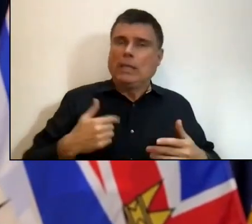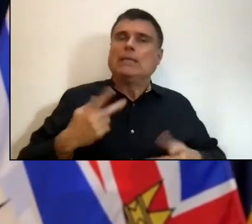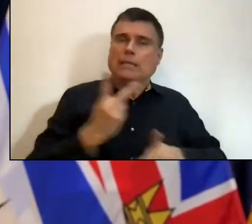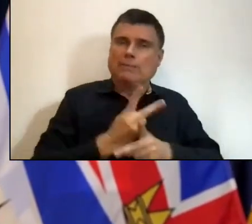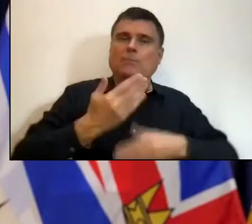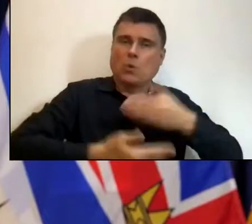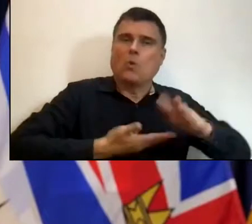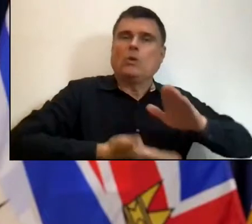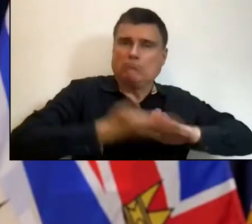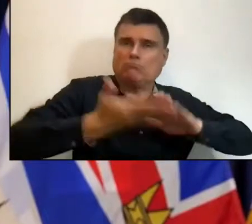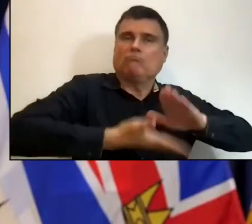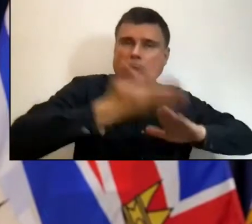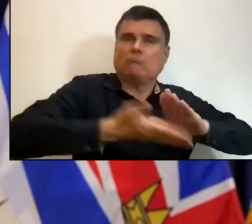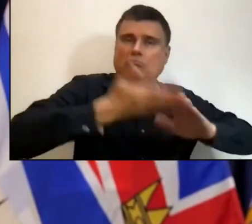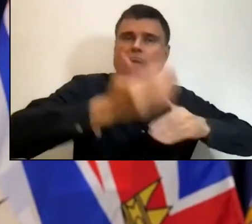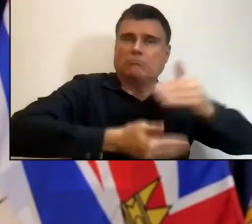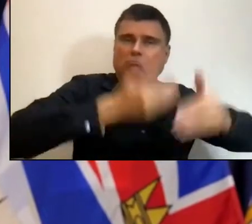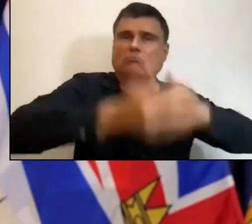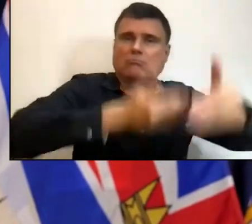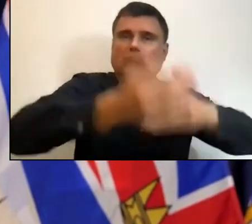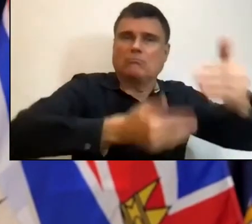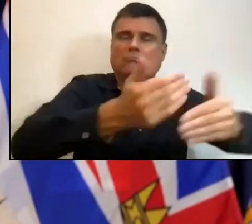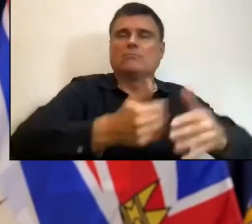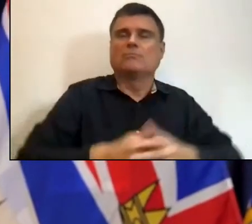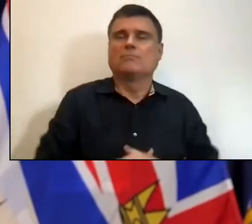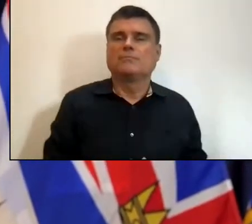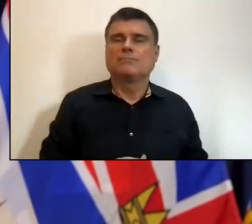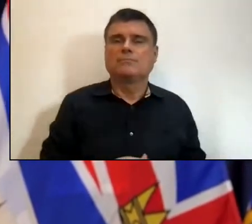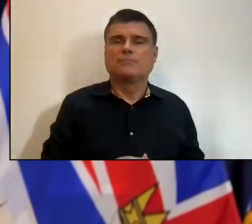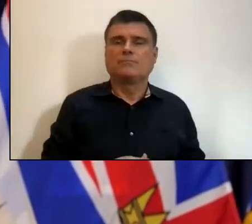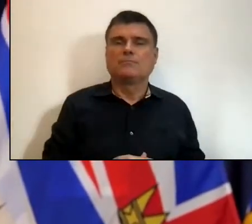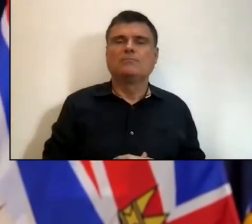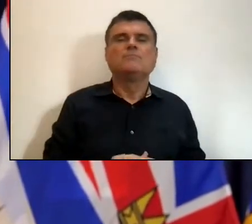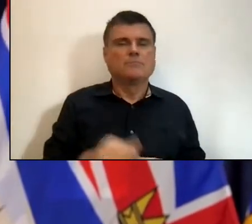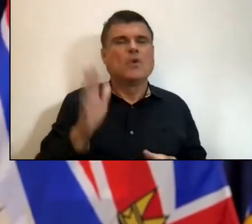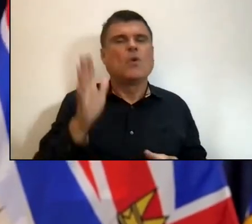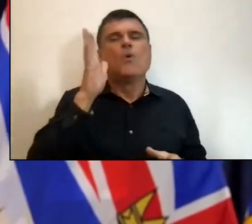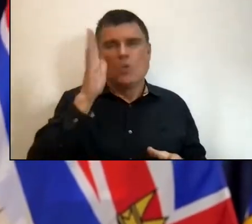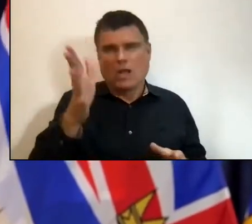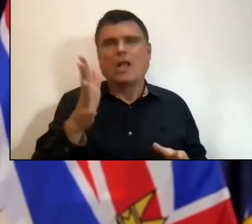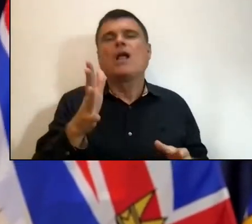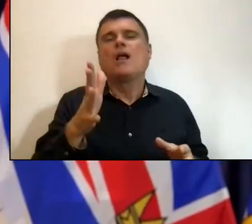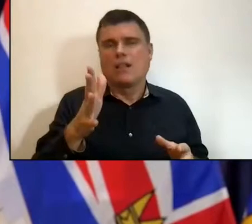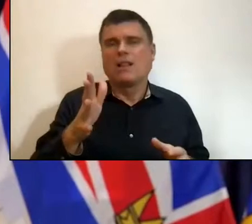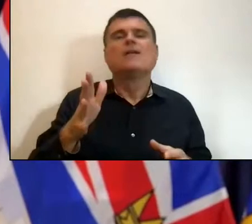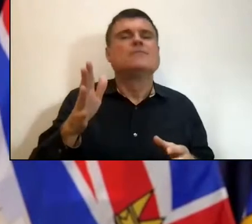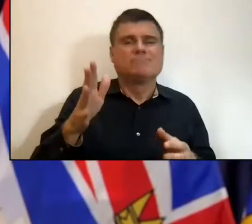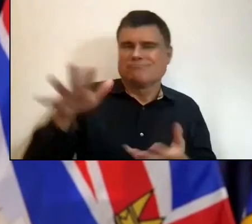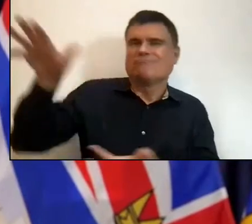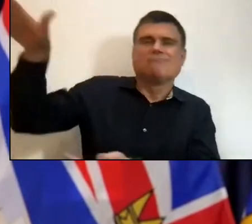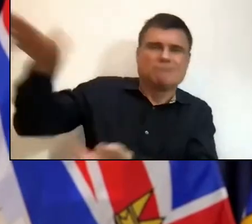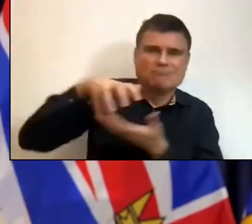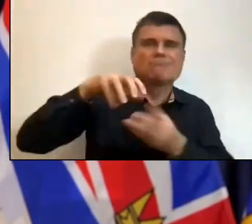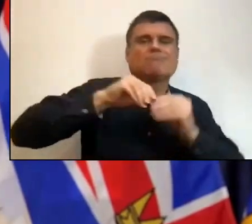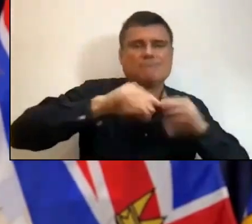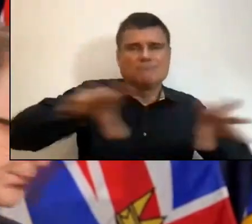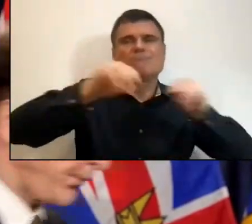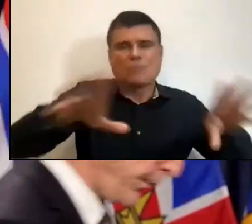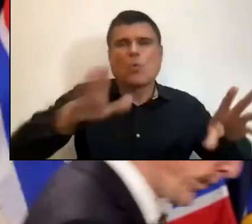to a very large number of immunizations in January, well beyond what we envisioned when